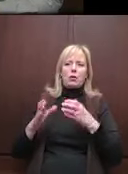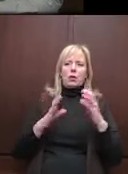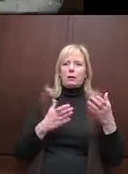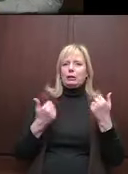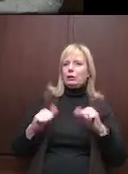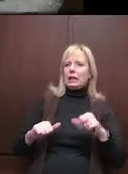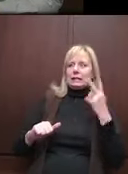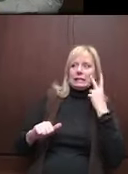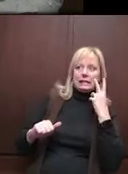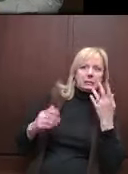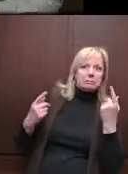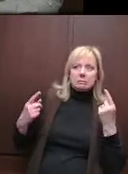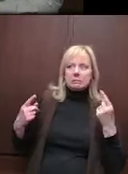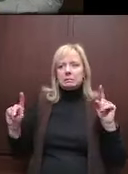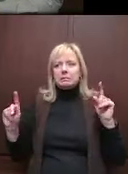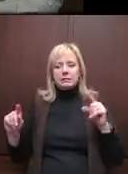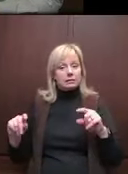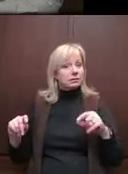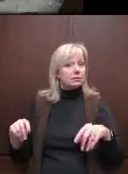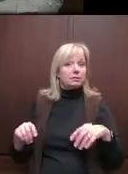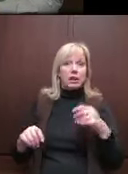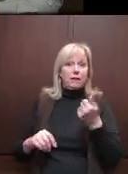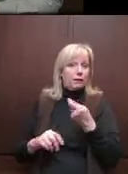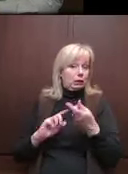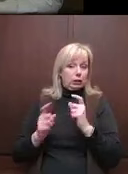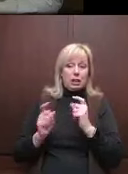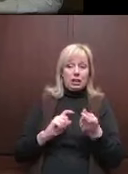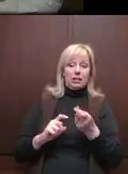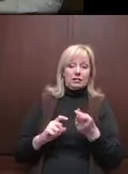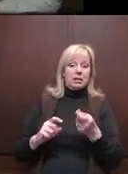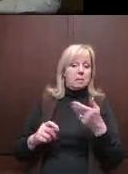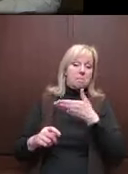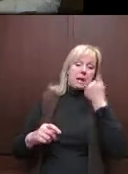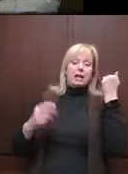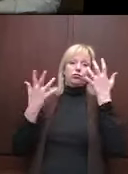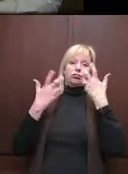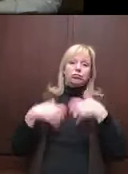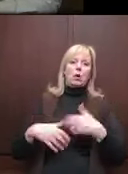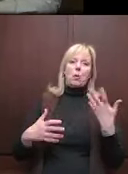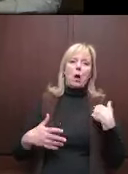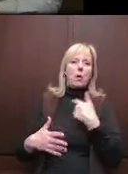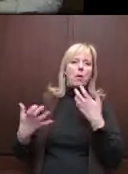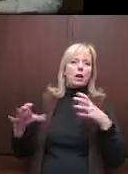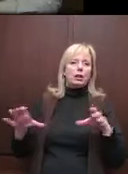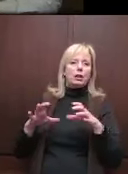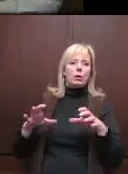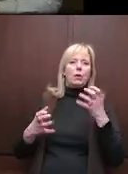the system and by the way, made a few changes and it worked. And that's what we wanted to do. We want it to work those bugs out of it.